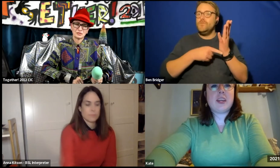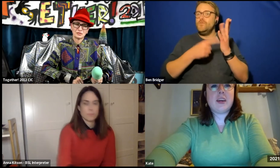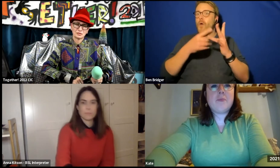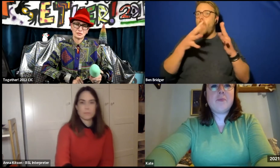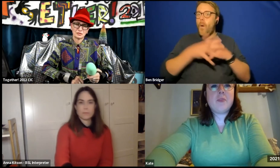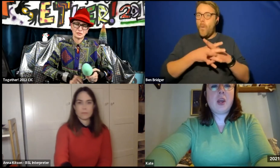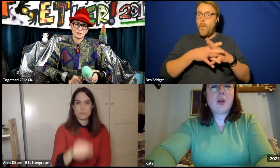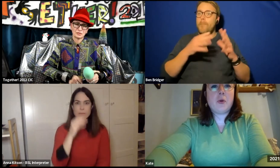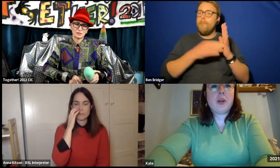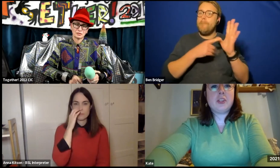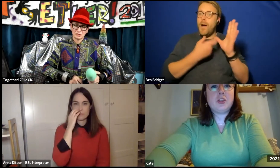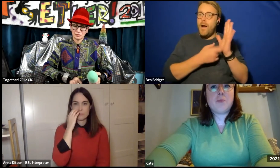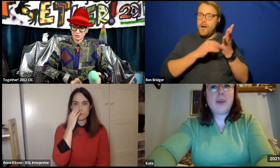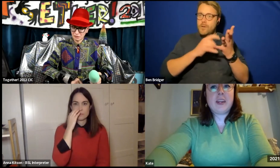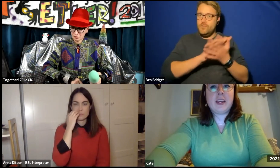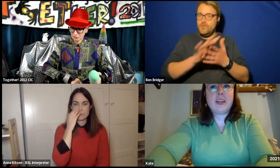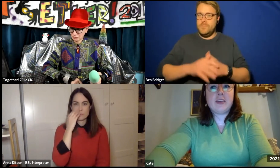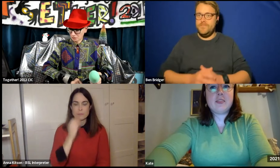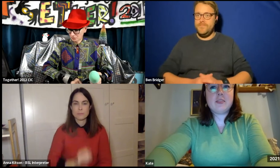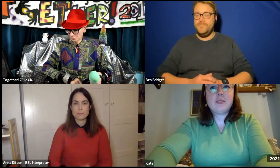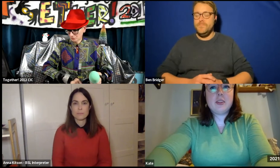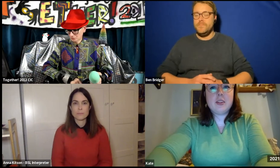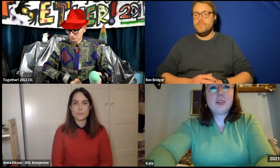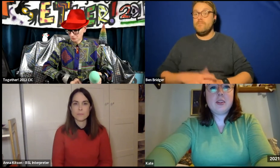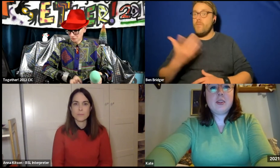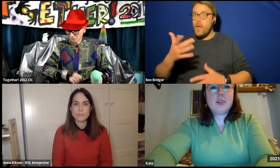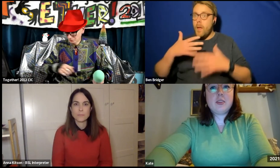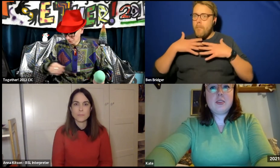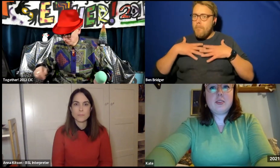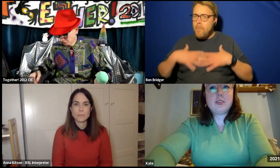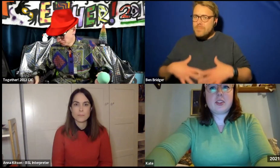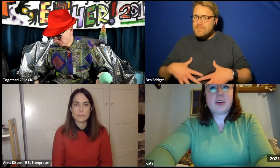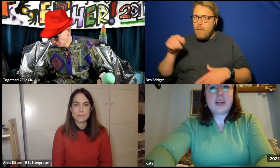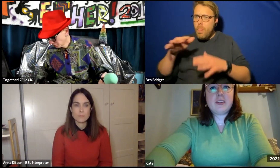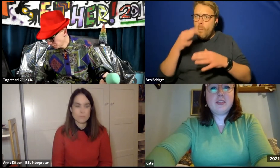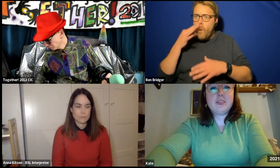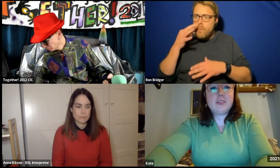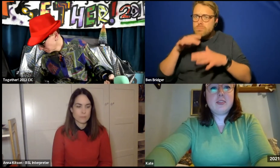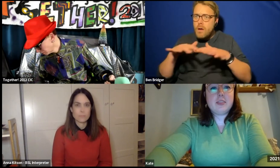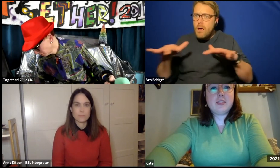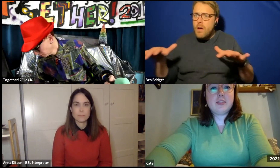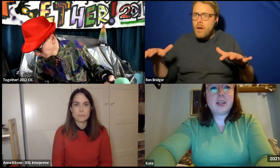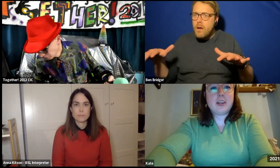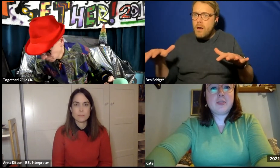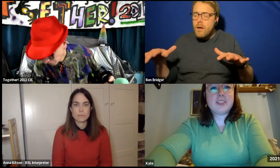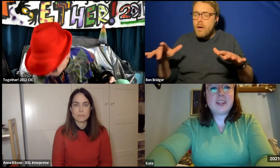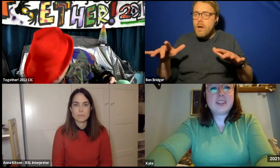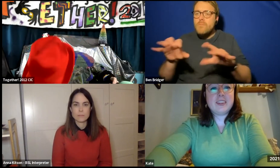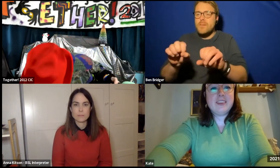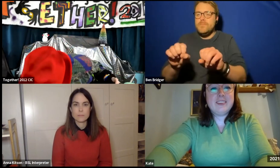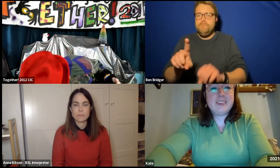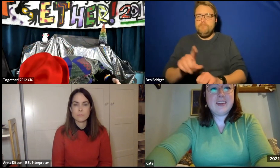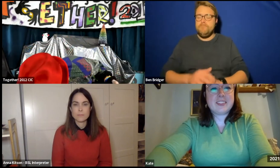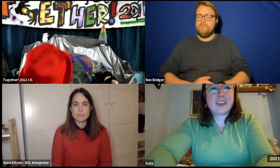No, a shop mannequin-- sorry one second, I'll start again.